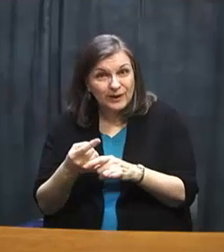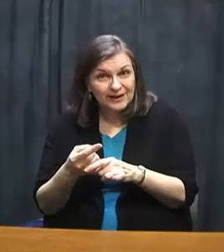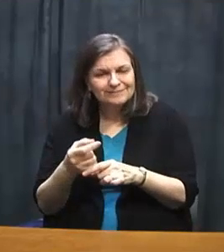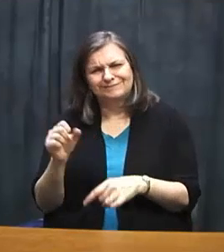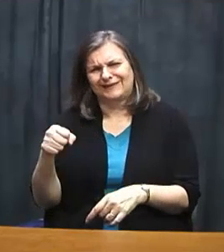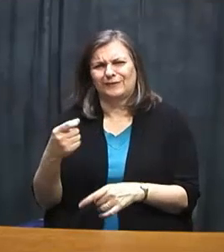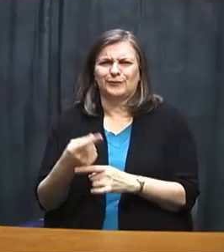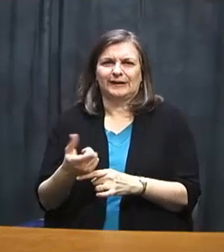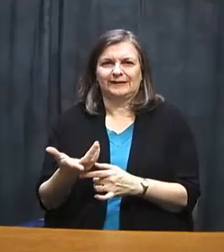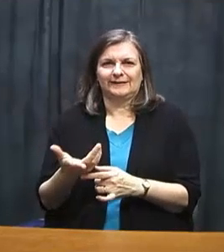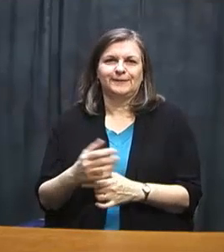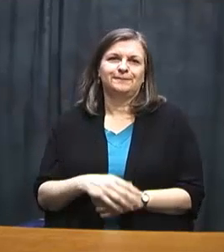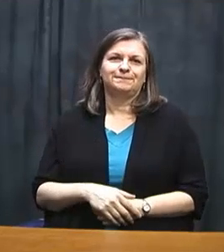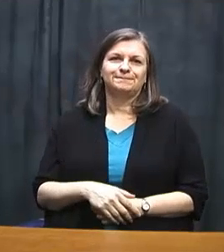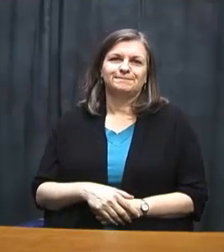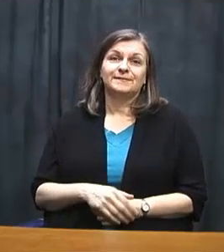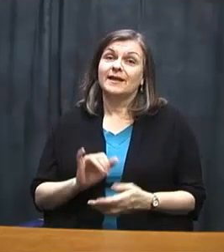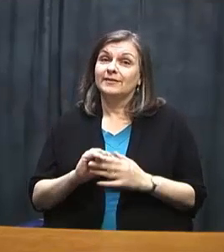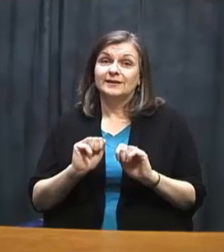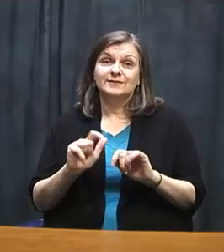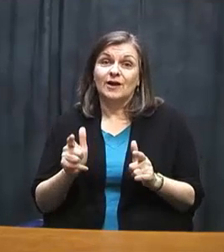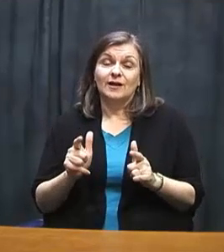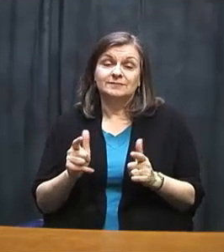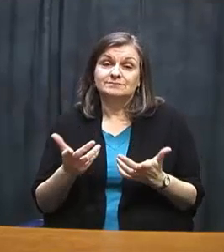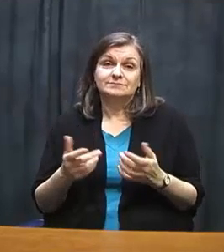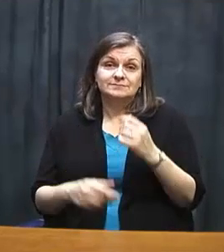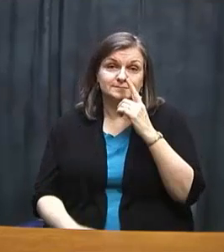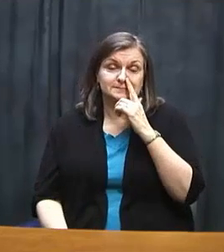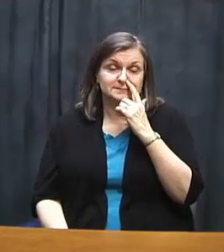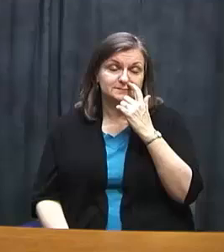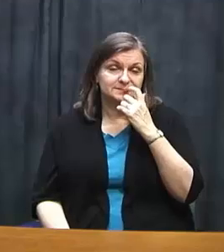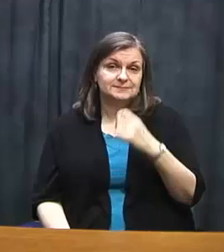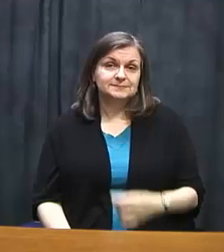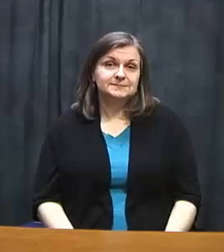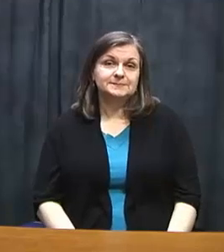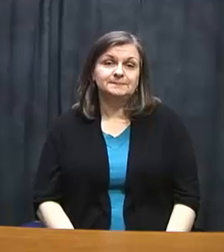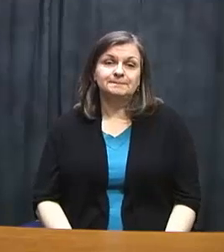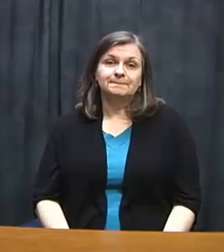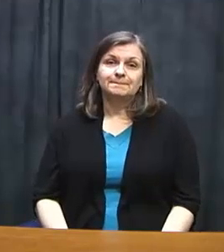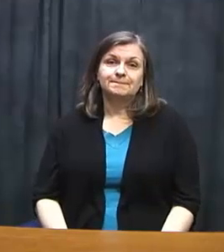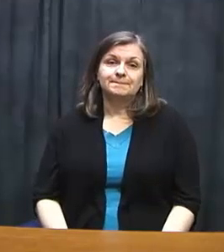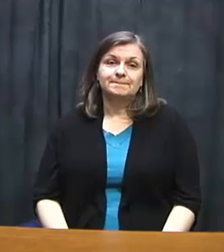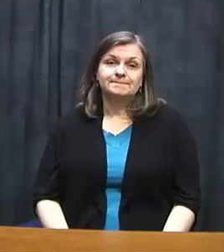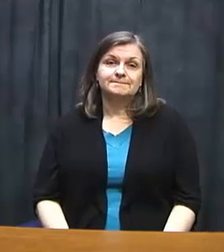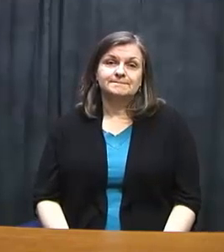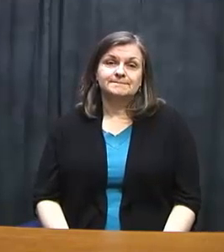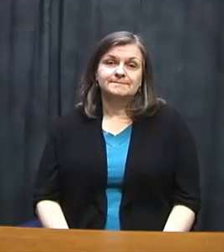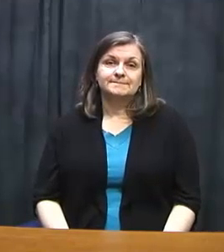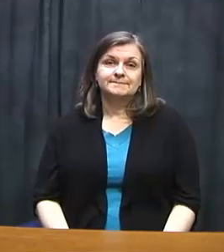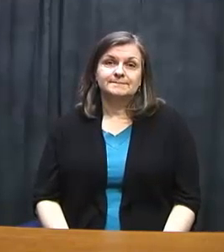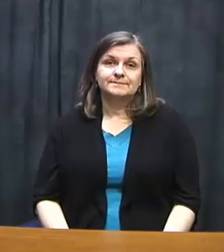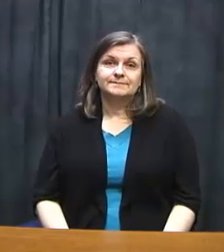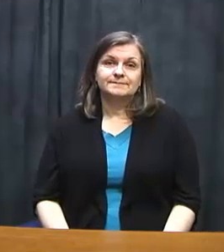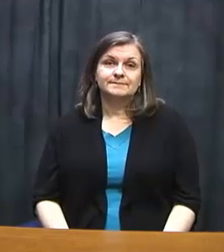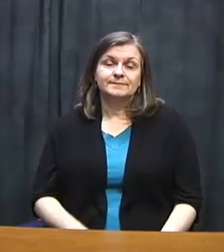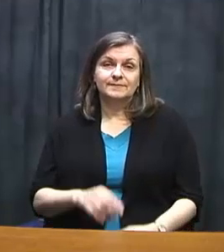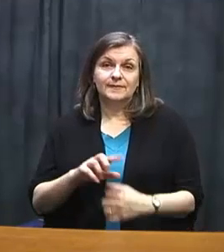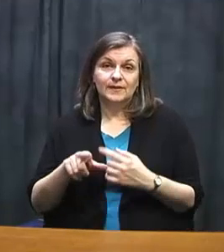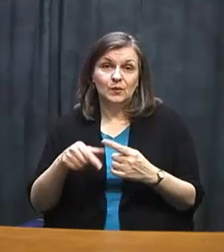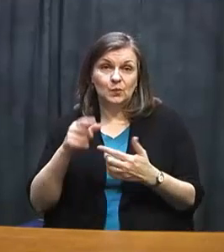right that's really all there is to it when we look at